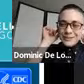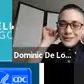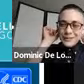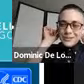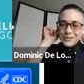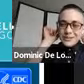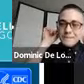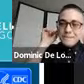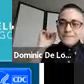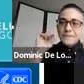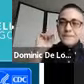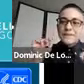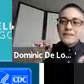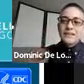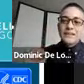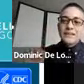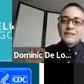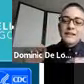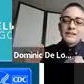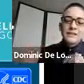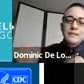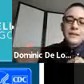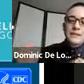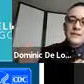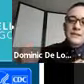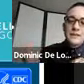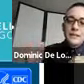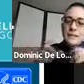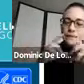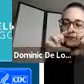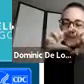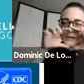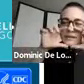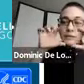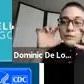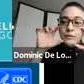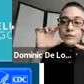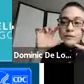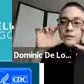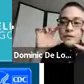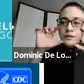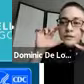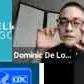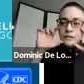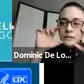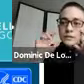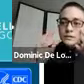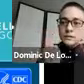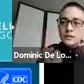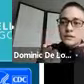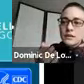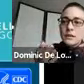And they’re saying that because if you’re breathing through the cloth material, and